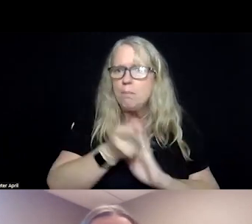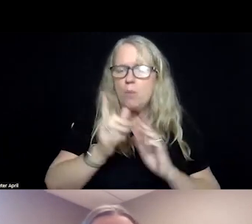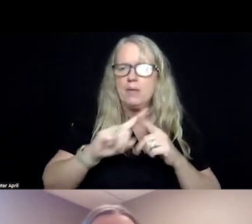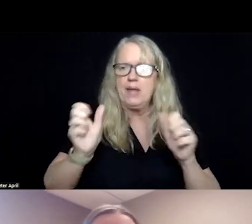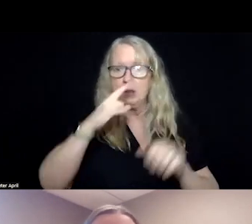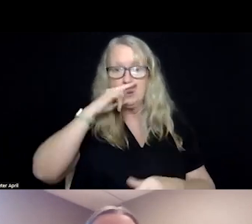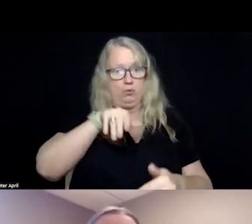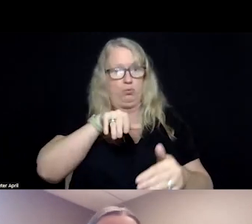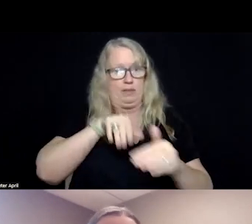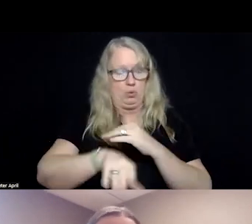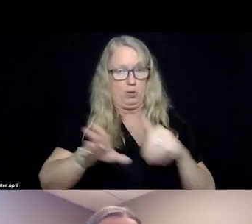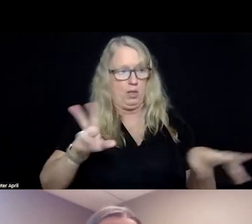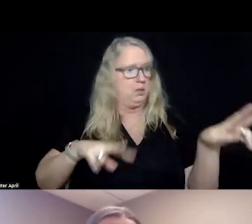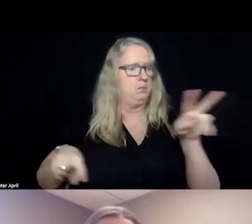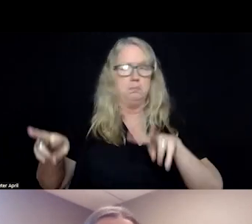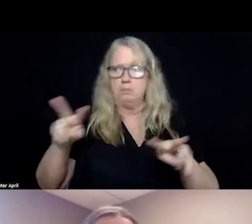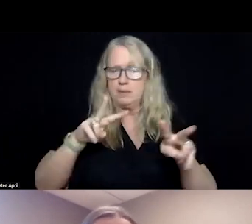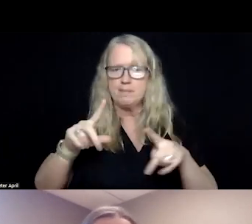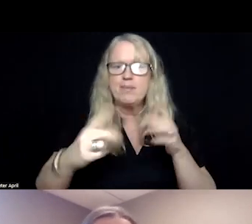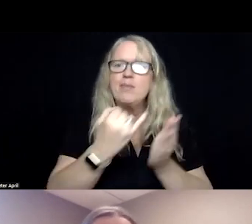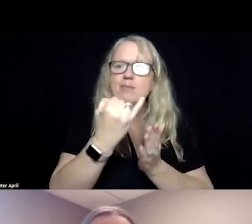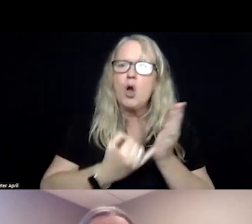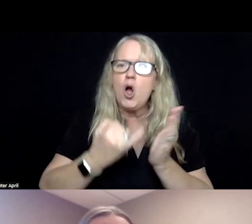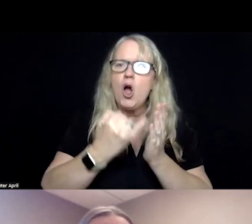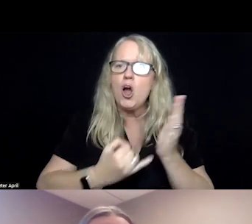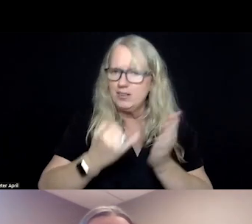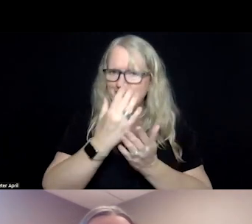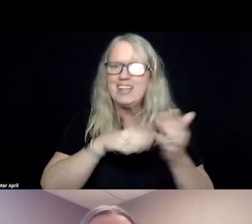THEY HAVE A ART SECTION WHEN THEY COME IN THE CORNER THERE AND